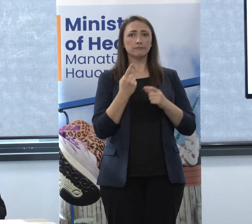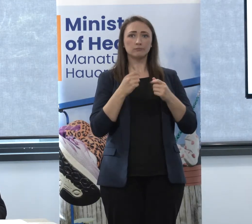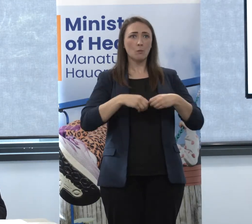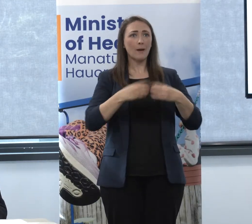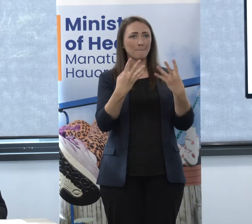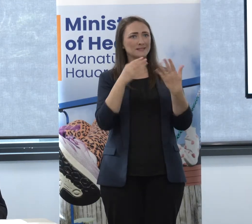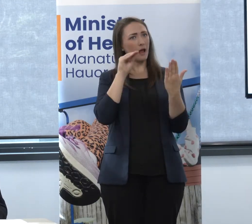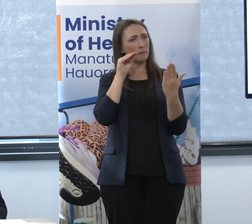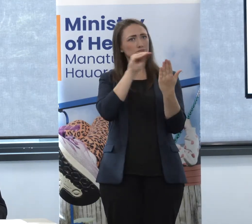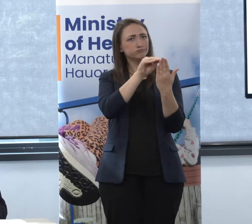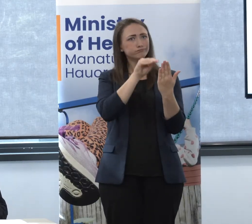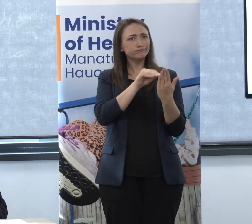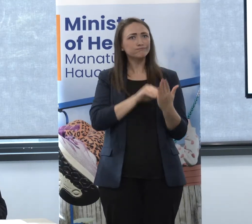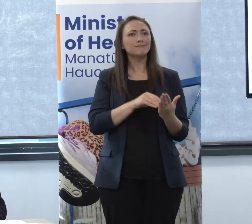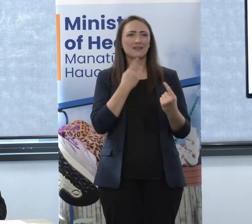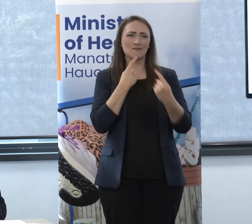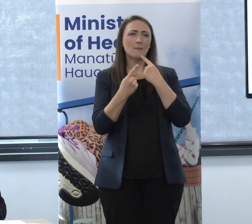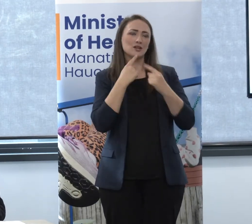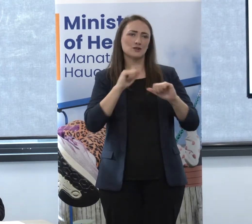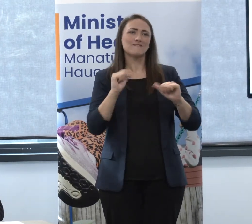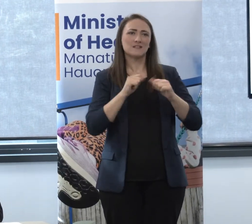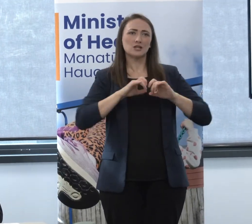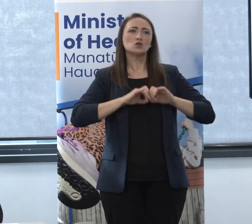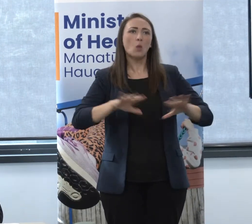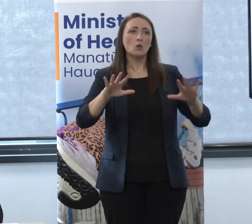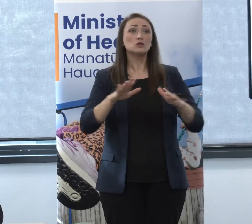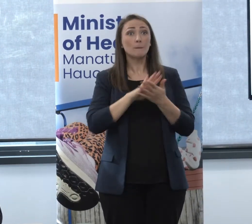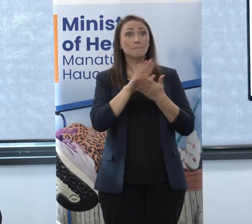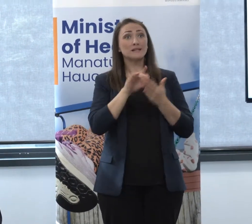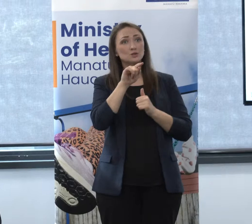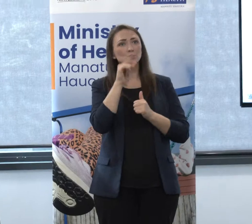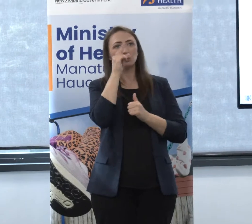PM statement has already been issued, that has all the details of case numbers for